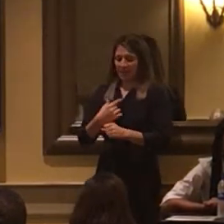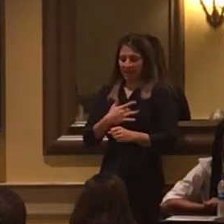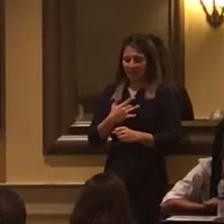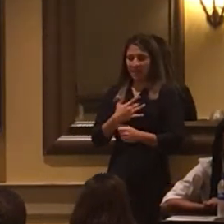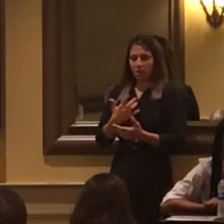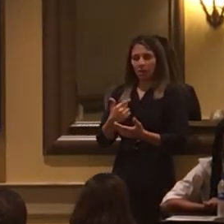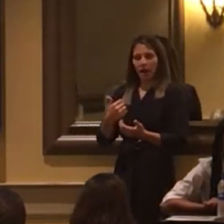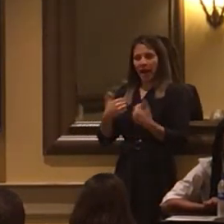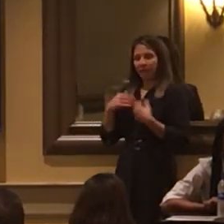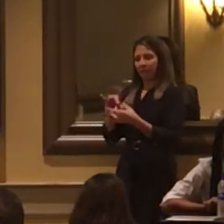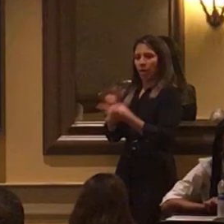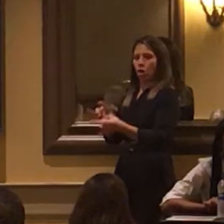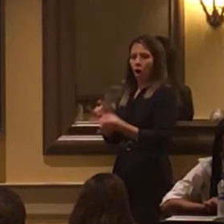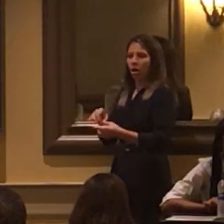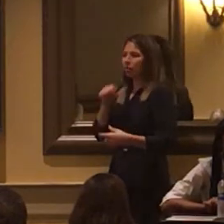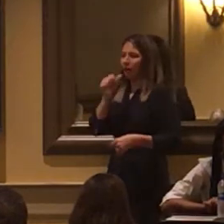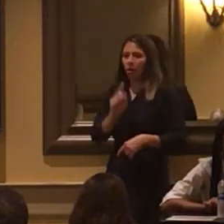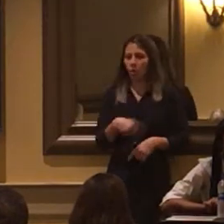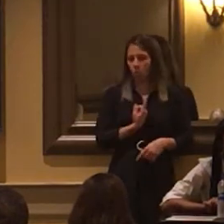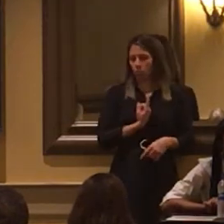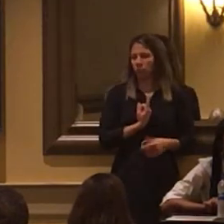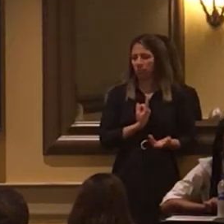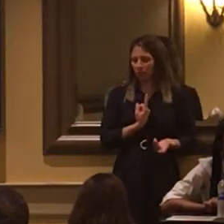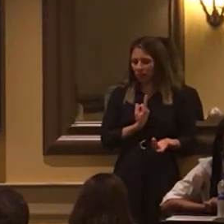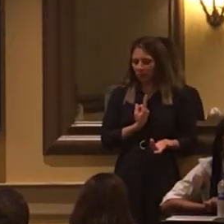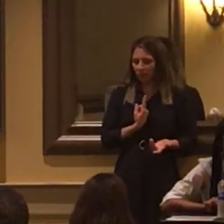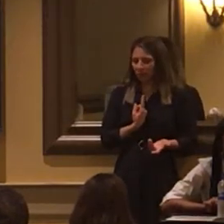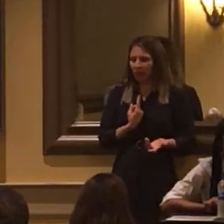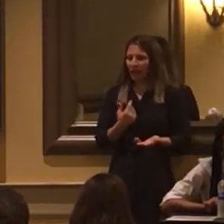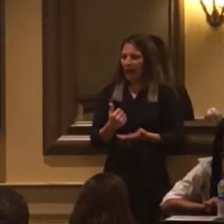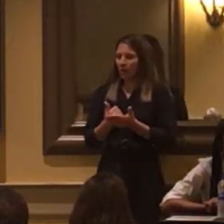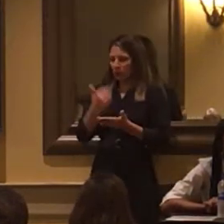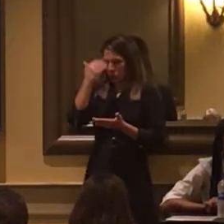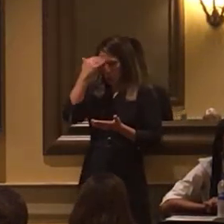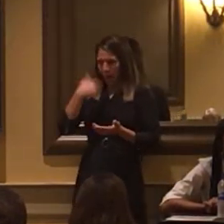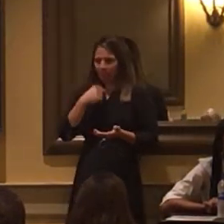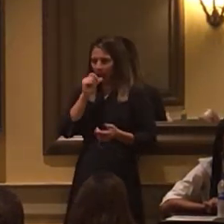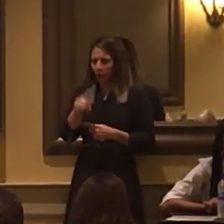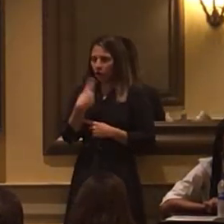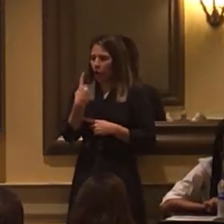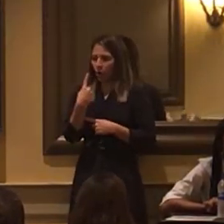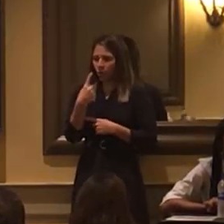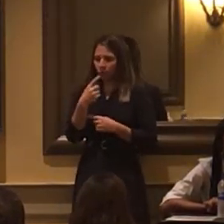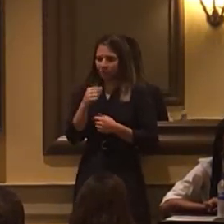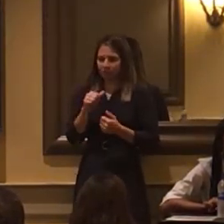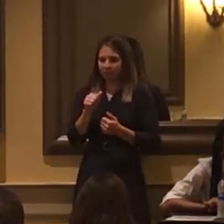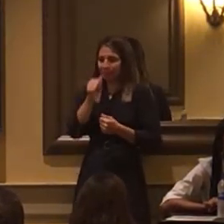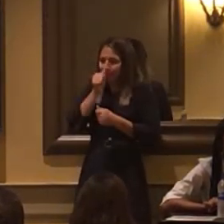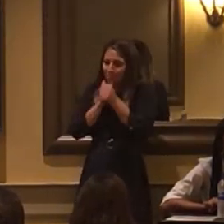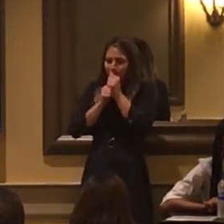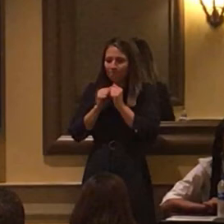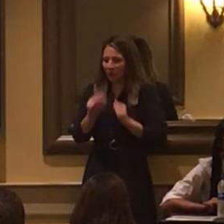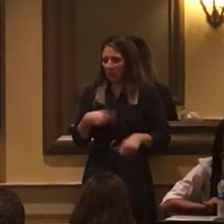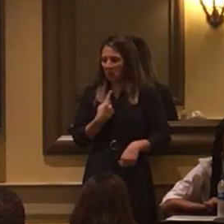It would have taught me that I was the only one by myself.